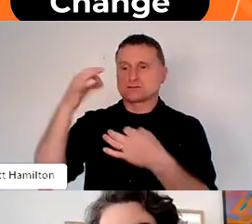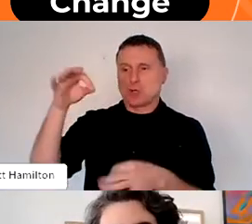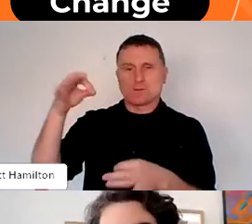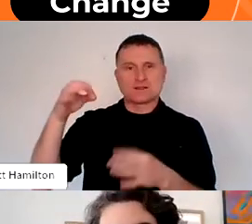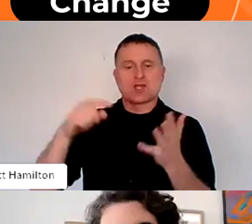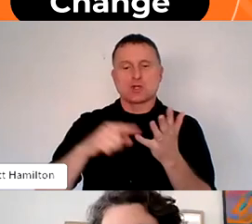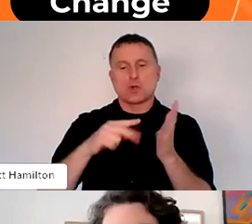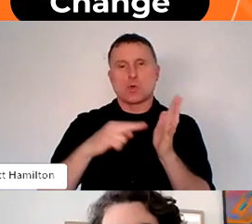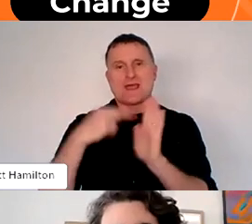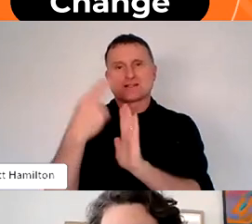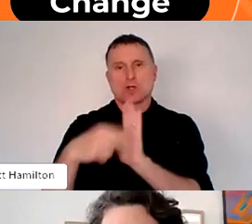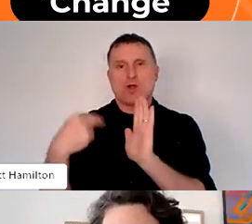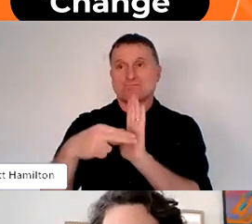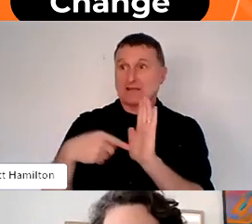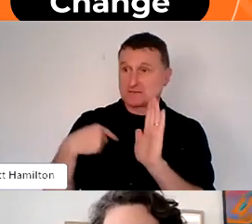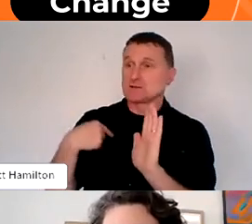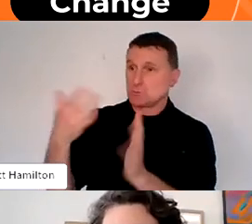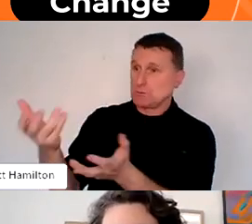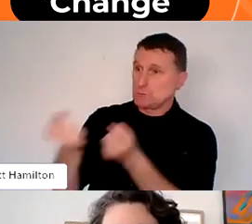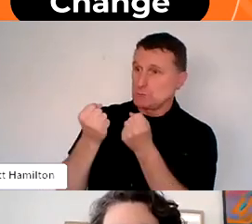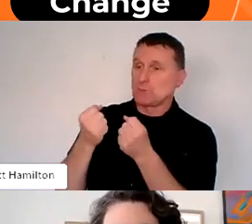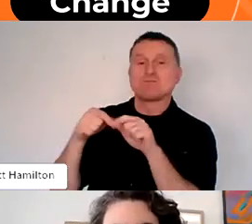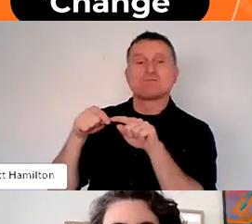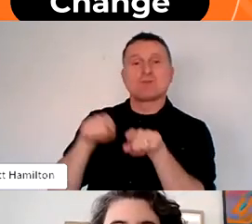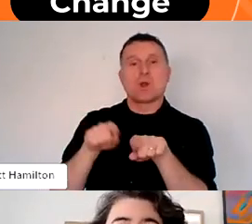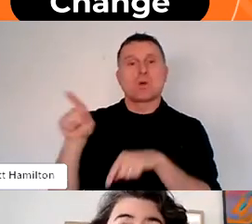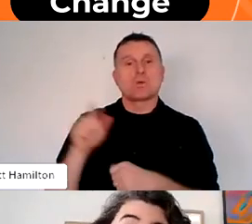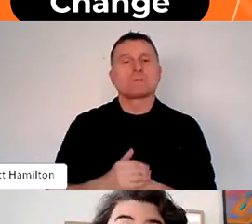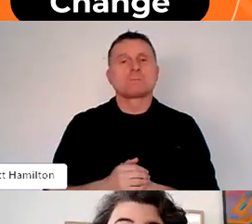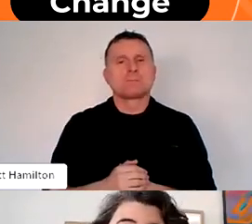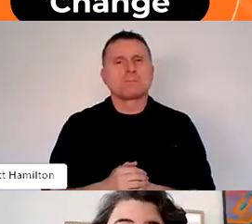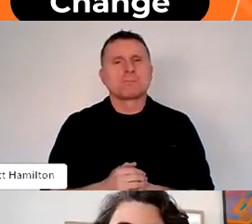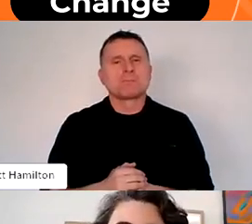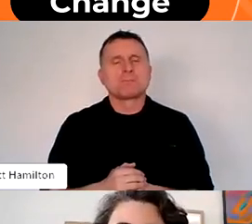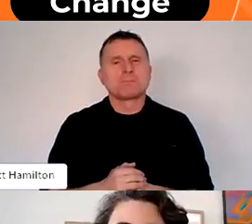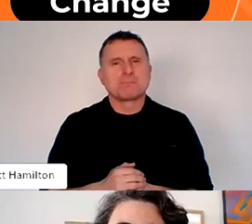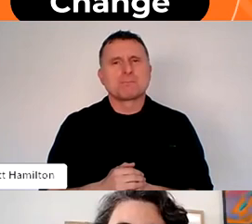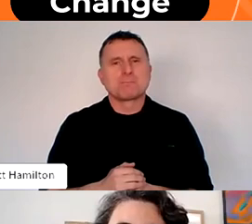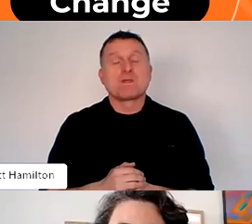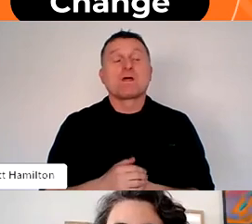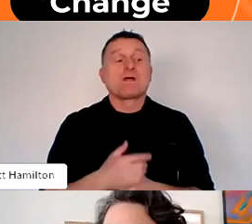the Rights of Persons With Disabilities. Despite being rights holders, as